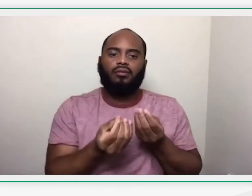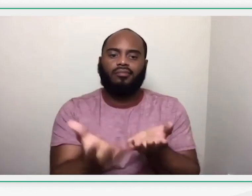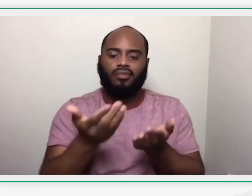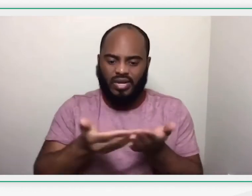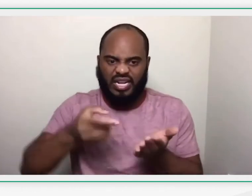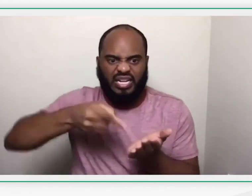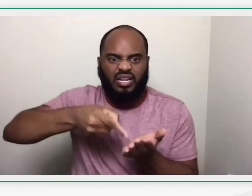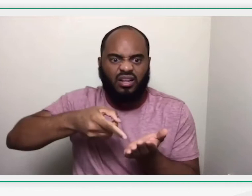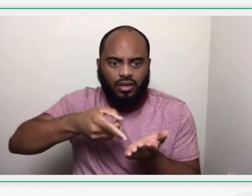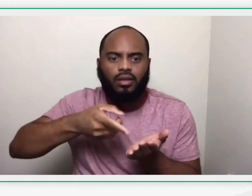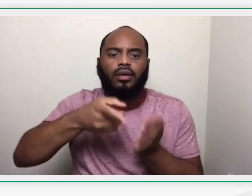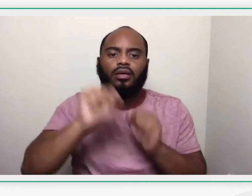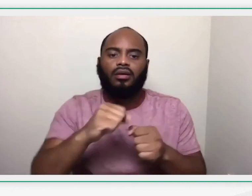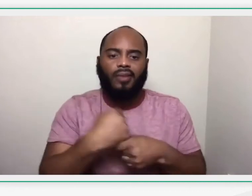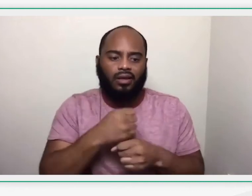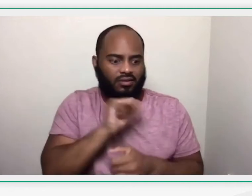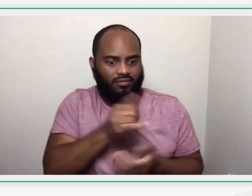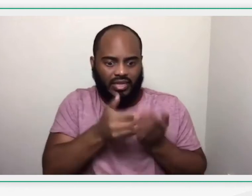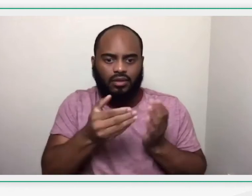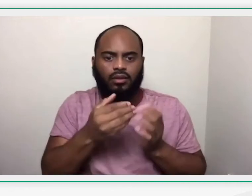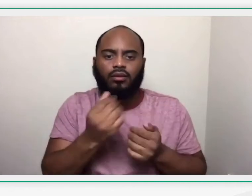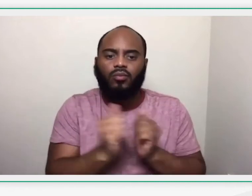that has allowed you the goods --